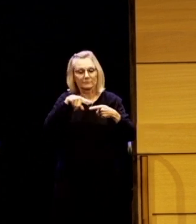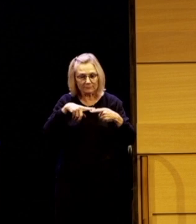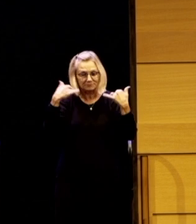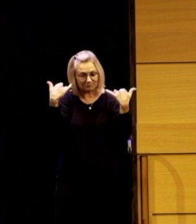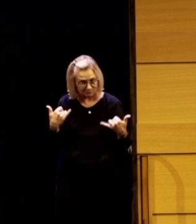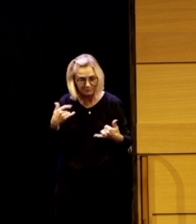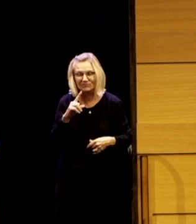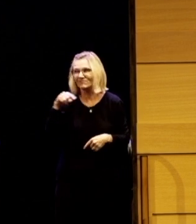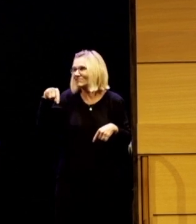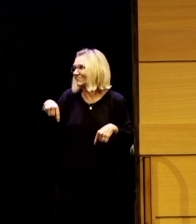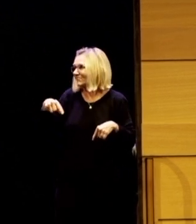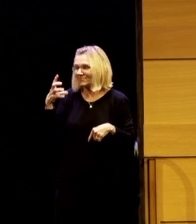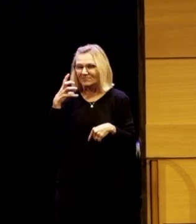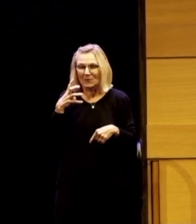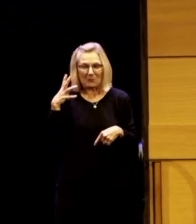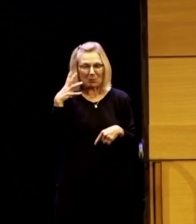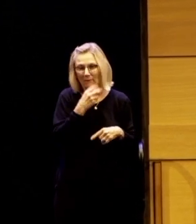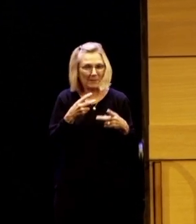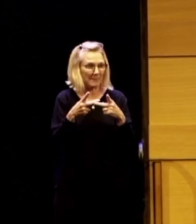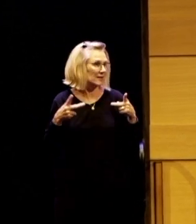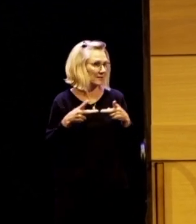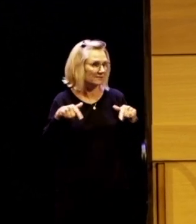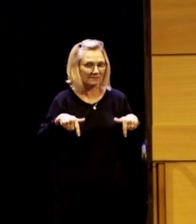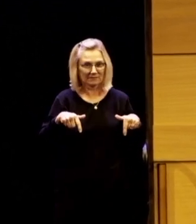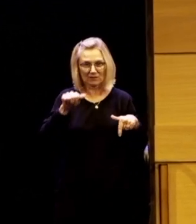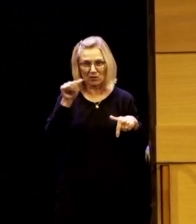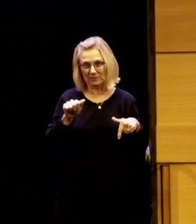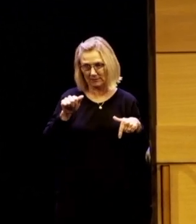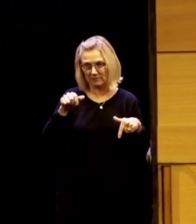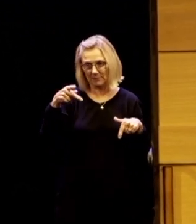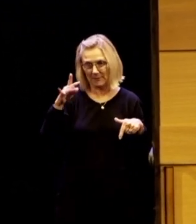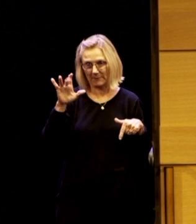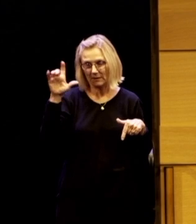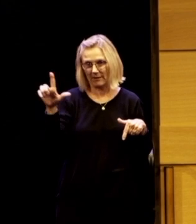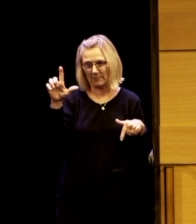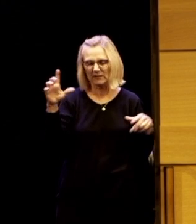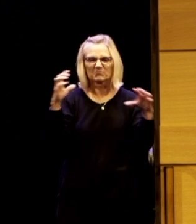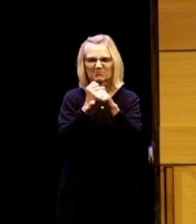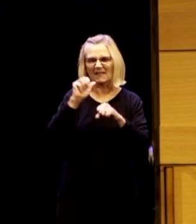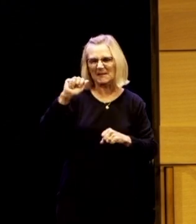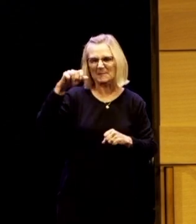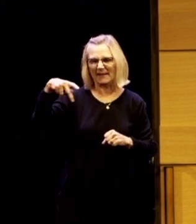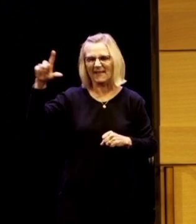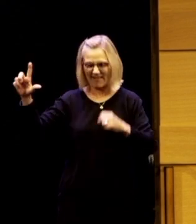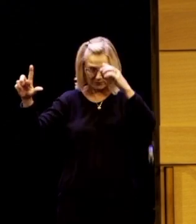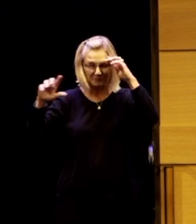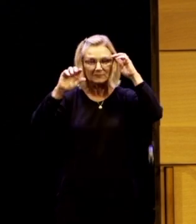This location is a beautiful place, Austin Public Library. In short, APL.